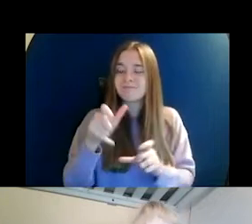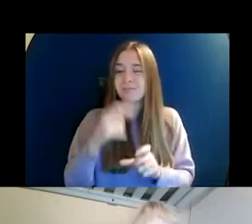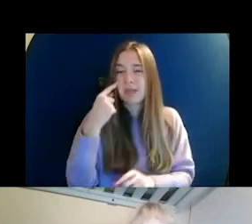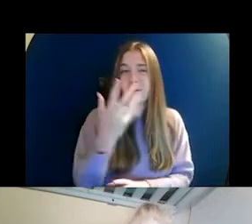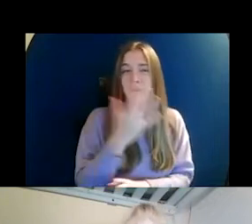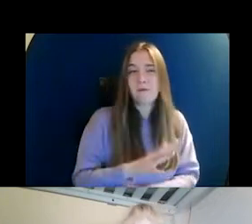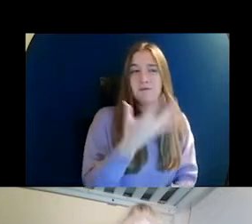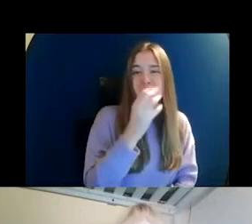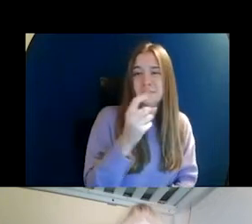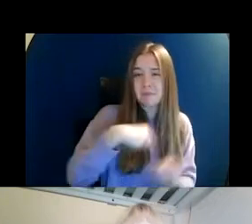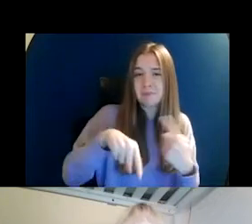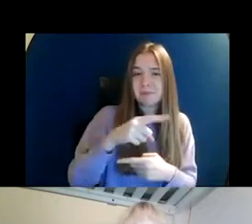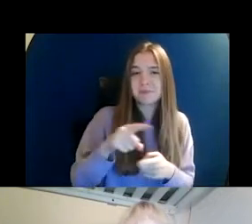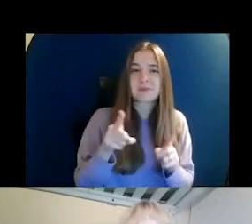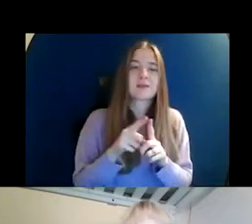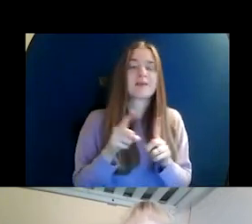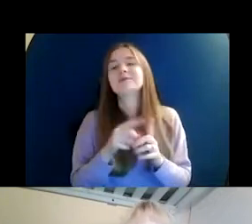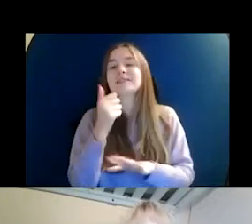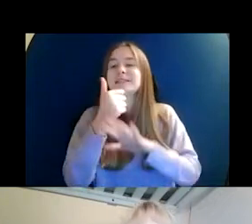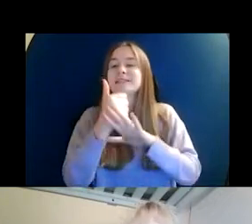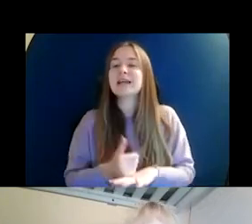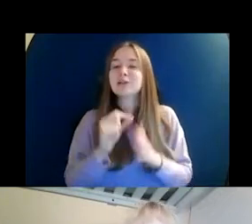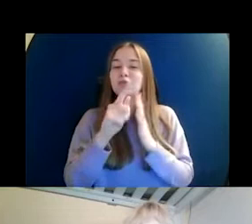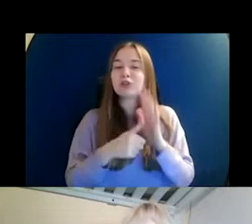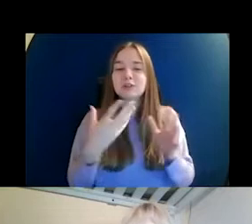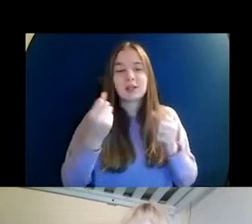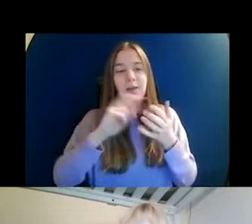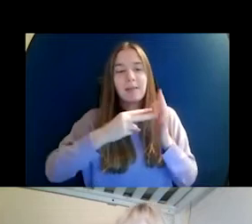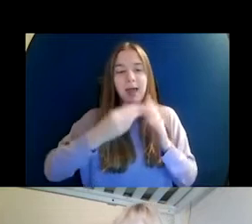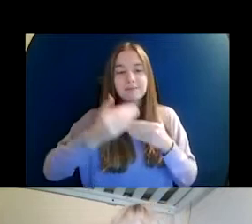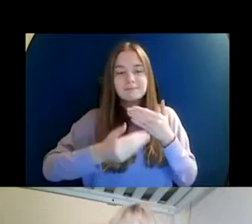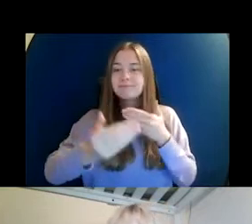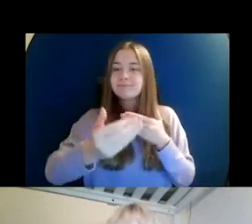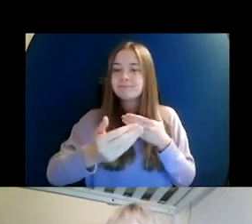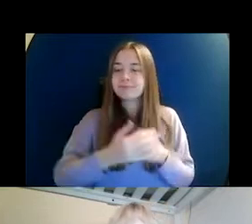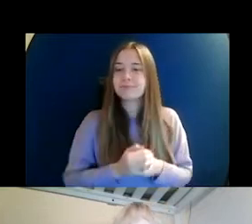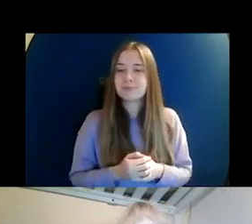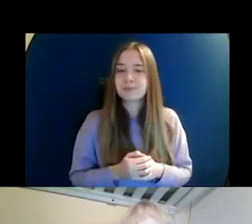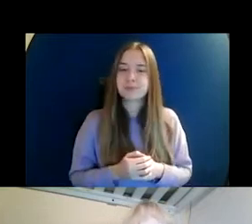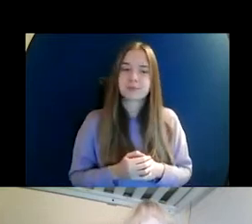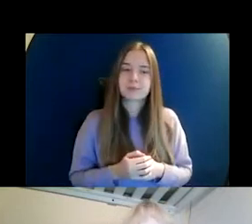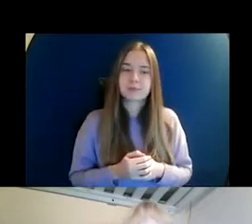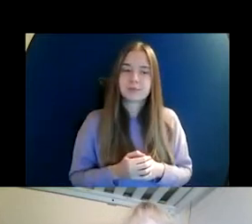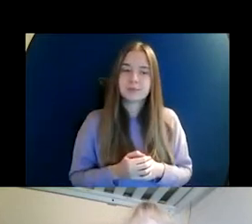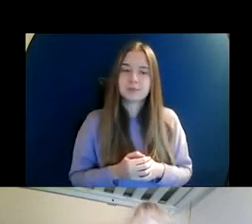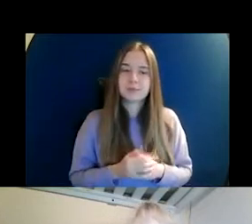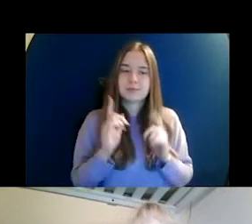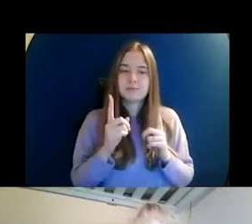We have multiple passive house standard projects already in the planning and early construction stages as well. But when we're talking about something